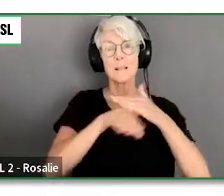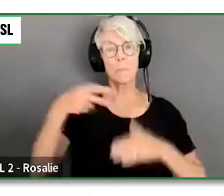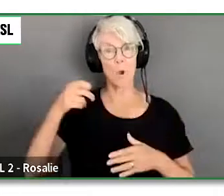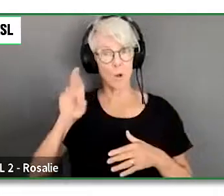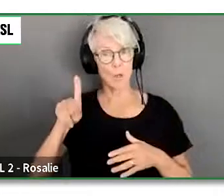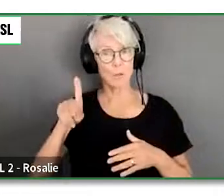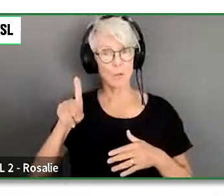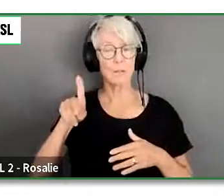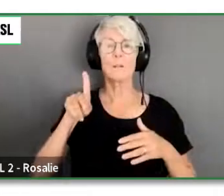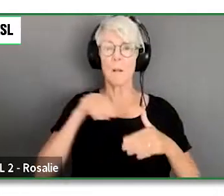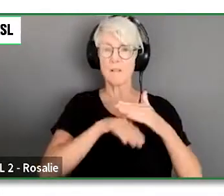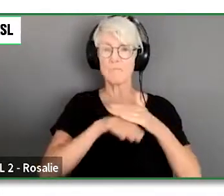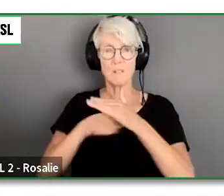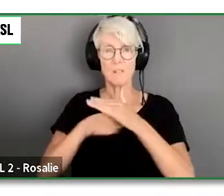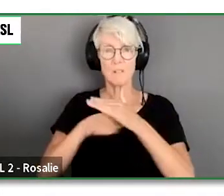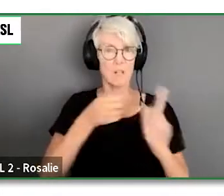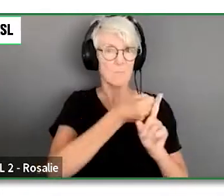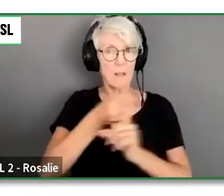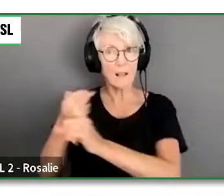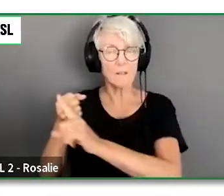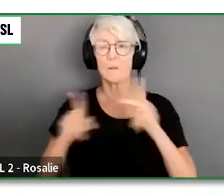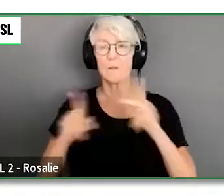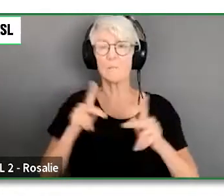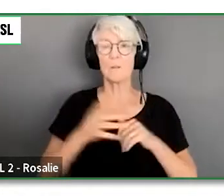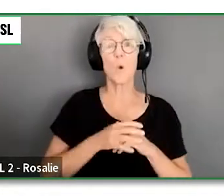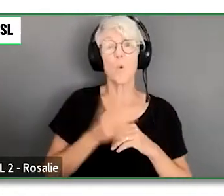attendees know that we have made some adjustments to the viewing options based